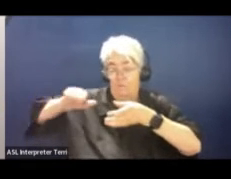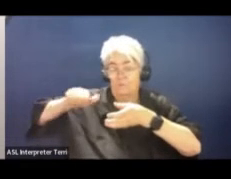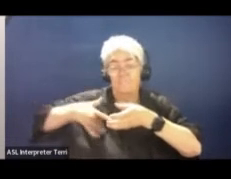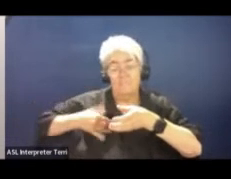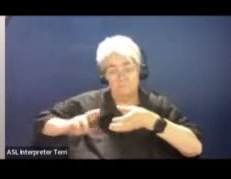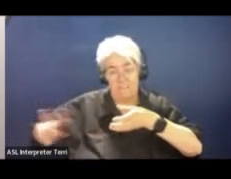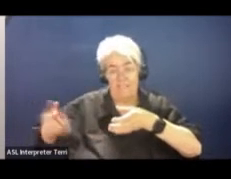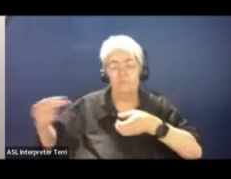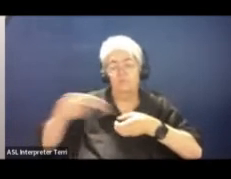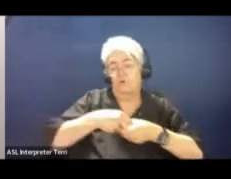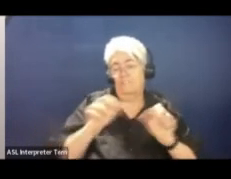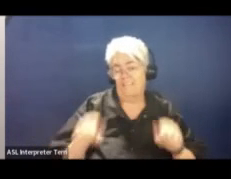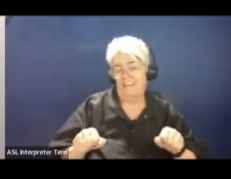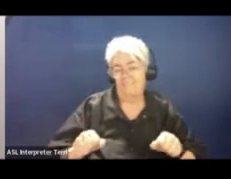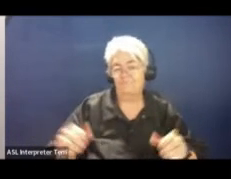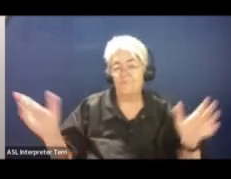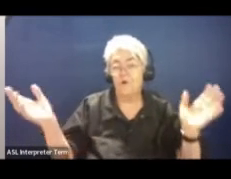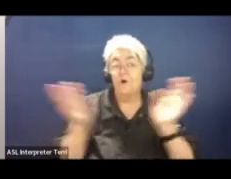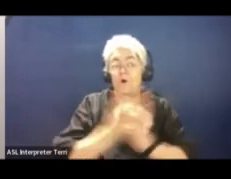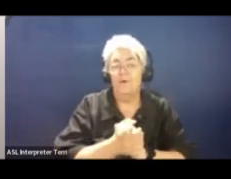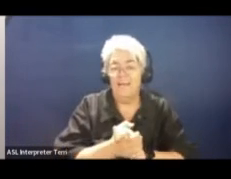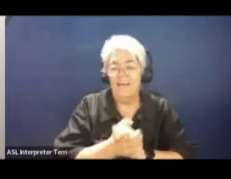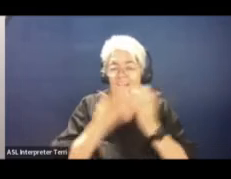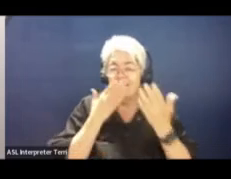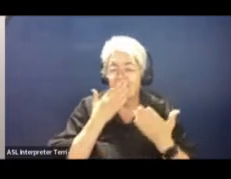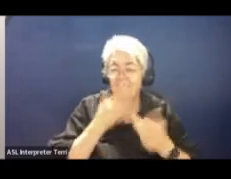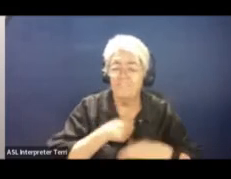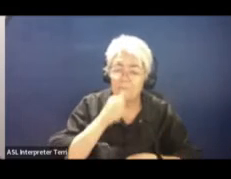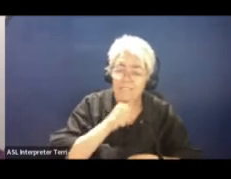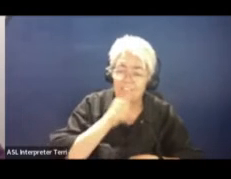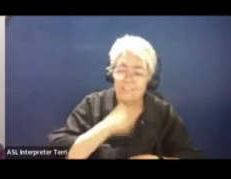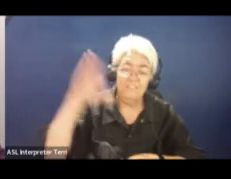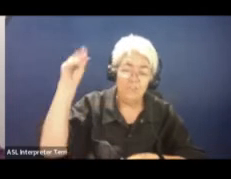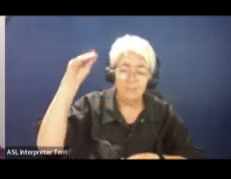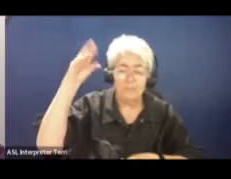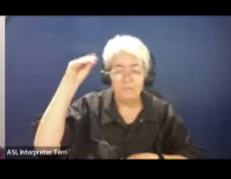All right, you all thanks for listening to me talk so much. Let's, let's chat. Let's move on